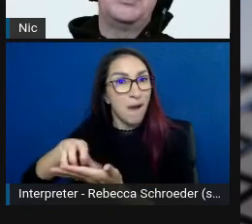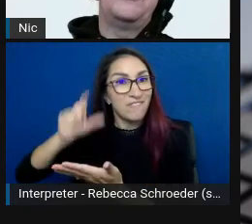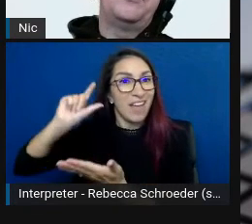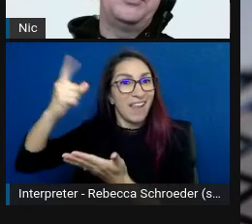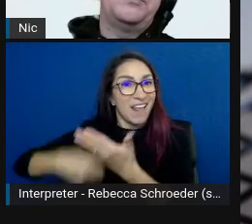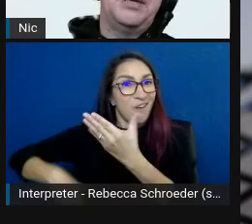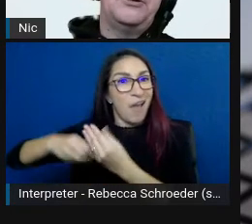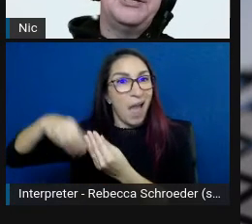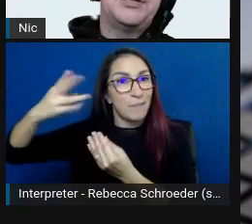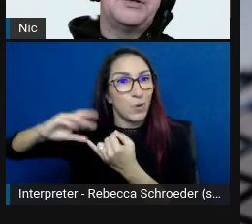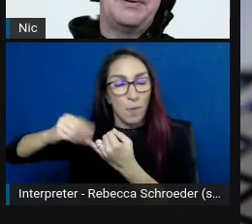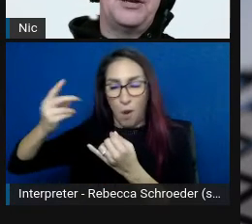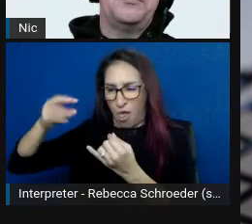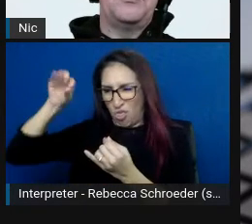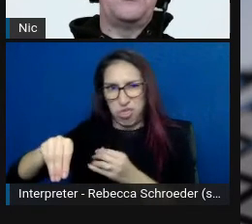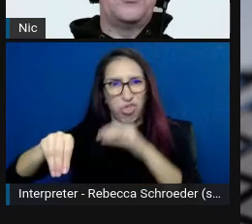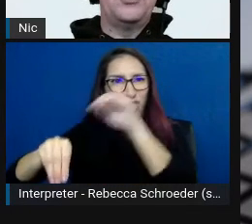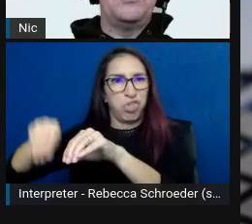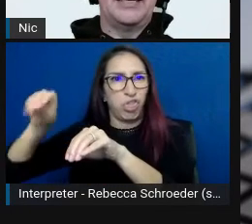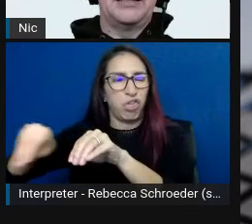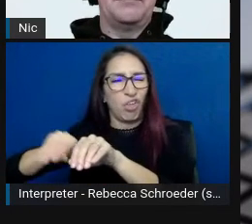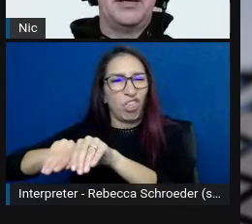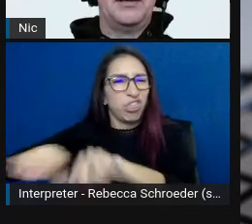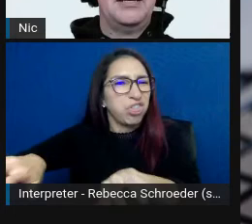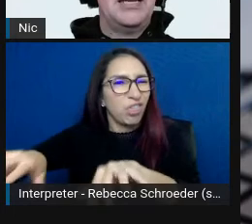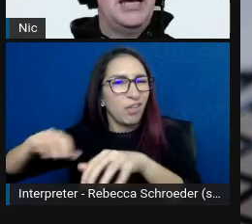If you put the berries in the batter before you bake them,